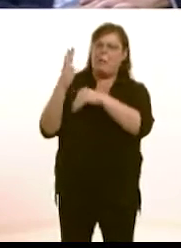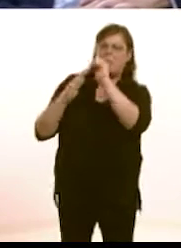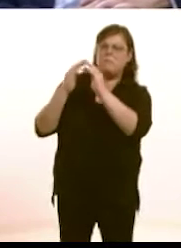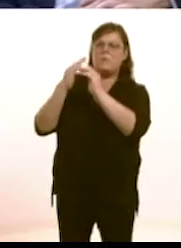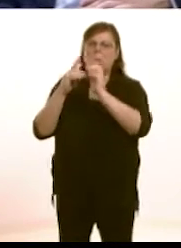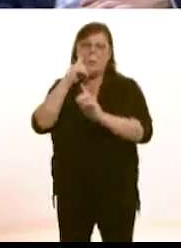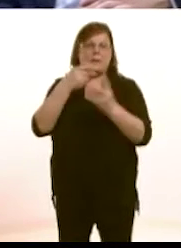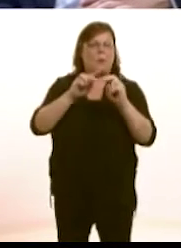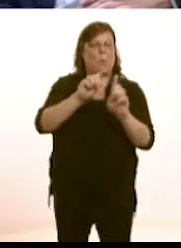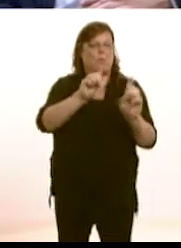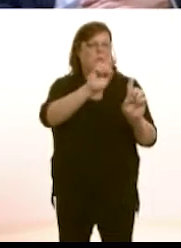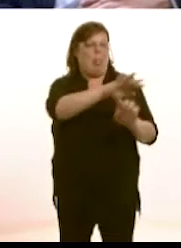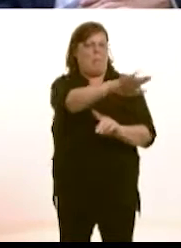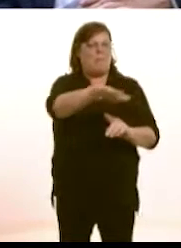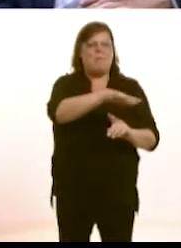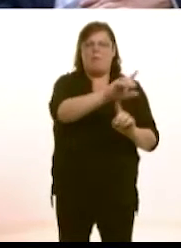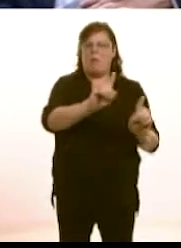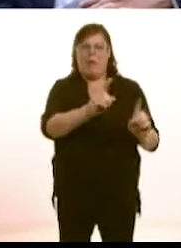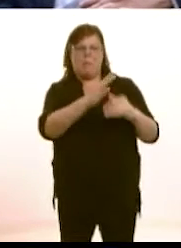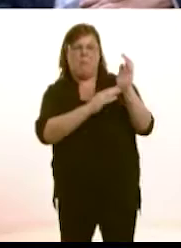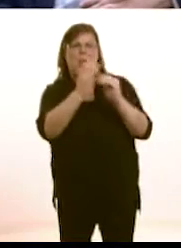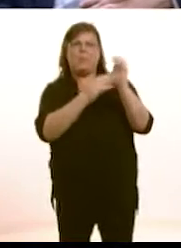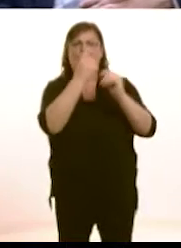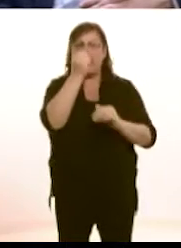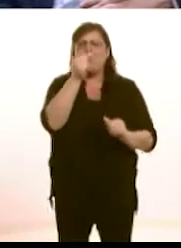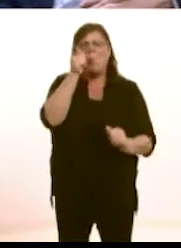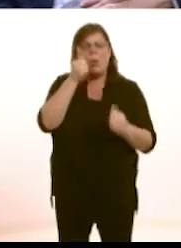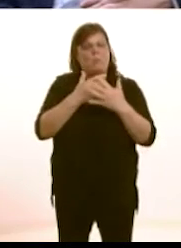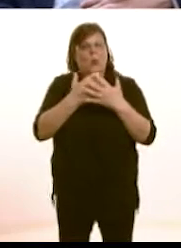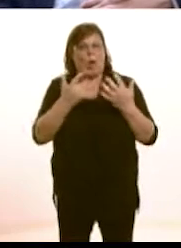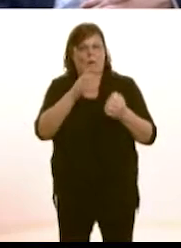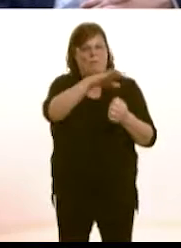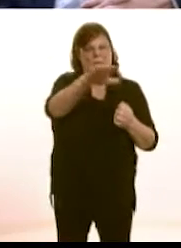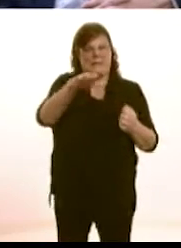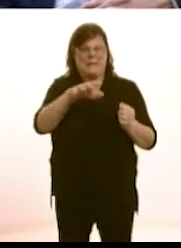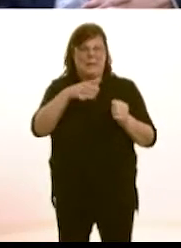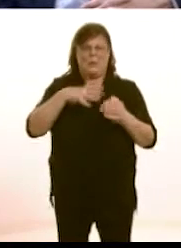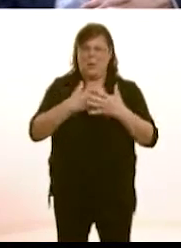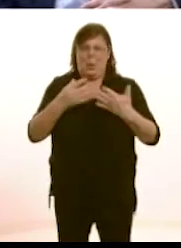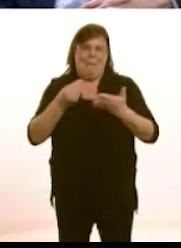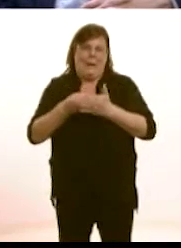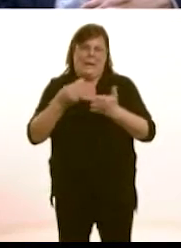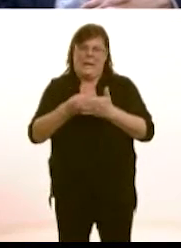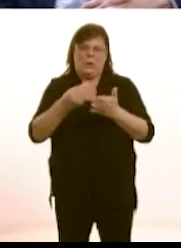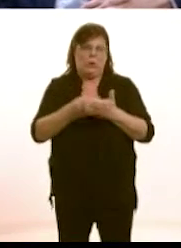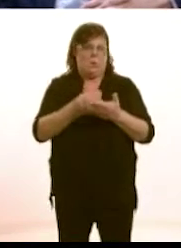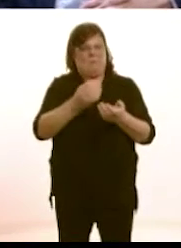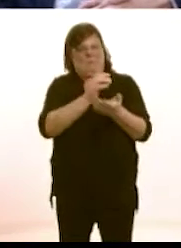But it is true to say there are still some sites where a substantial amount of money would be needed in order to remediate those sites to the level needed for housing.